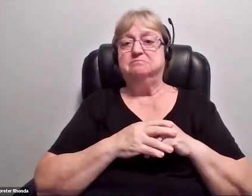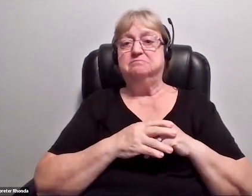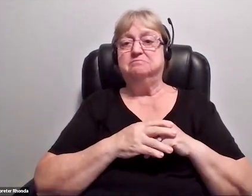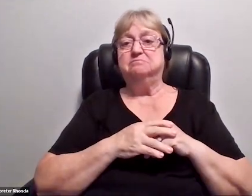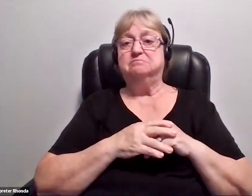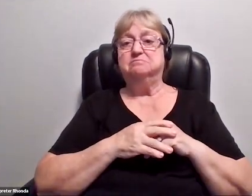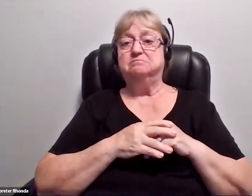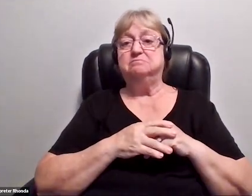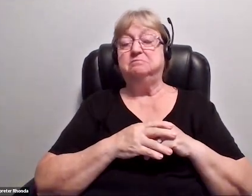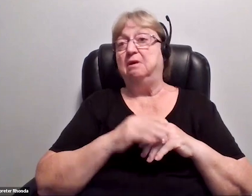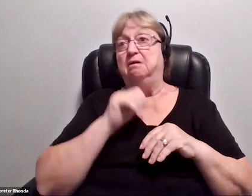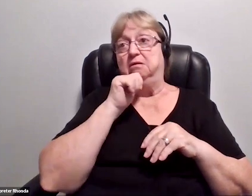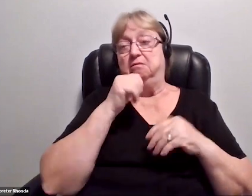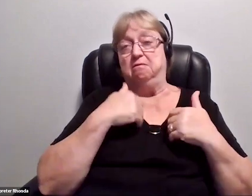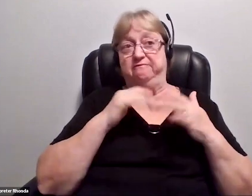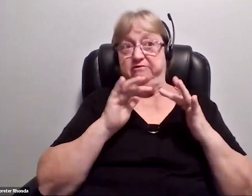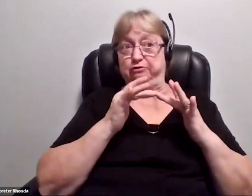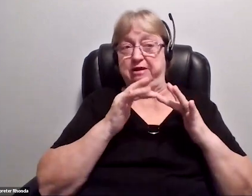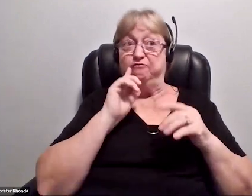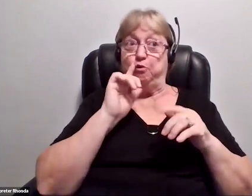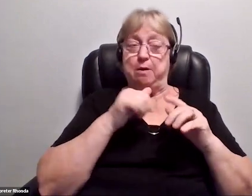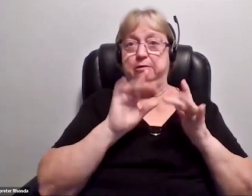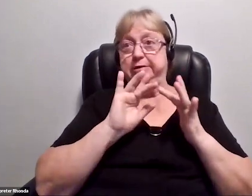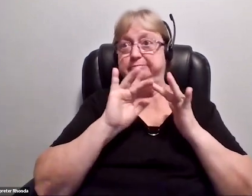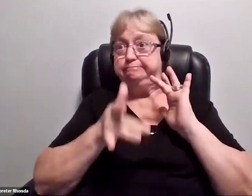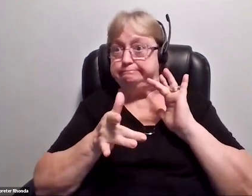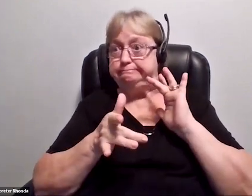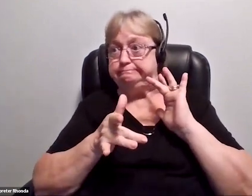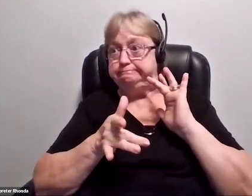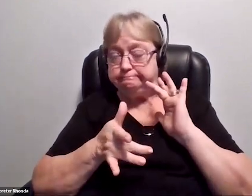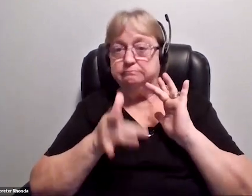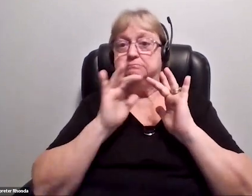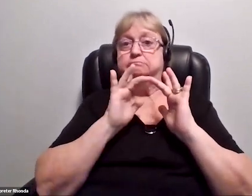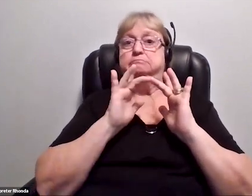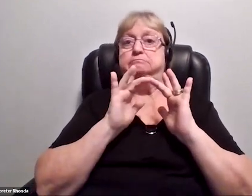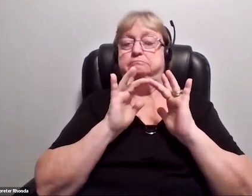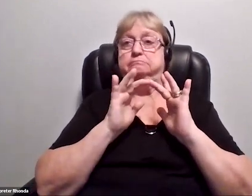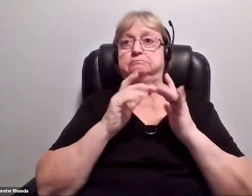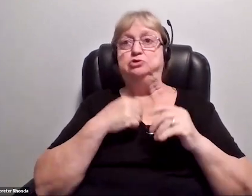I didn't have internet for a while, now I have, but I opted for recording my presentation